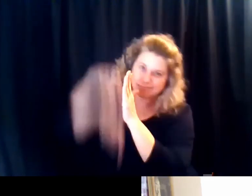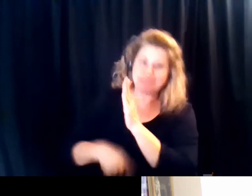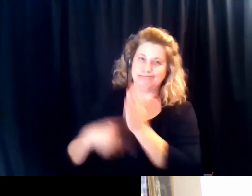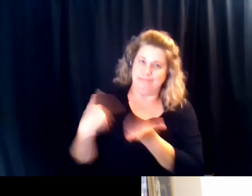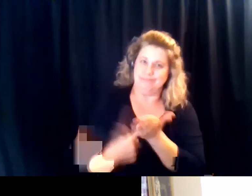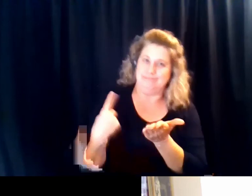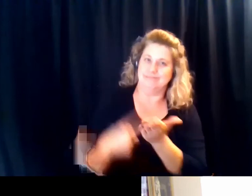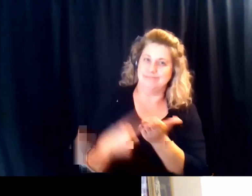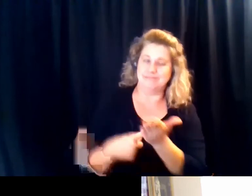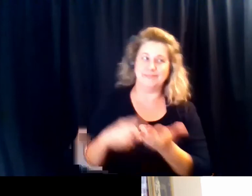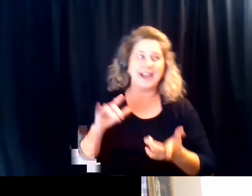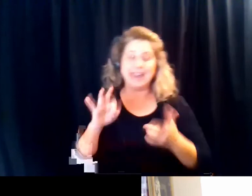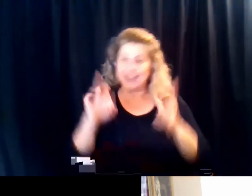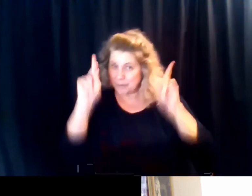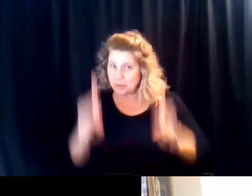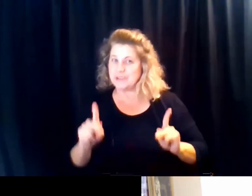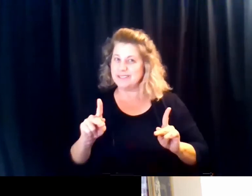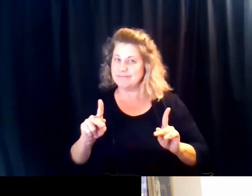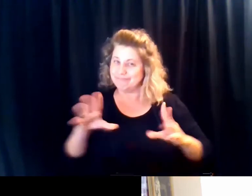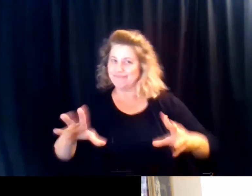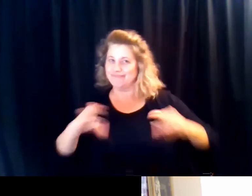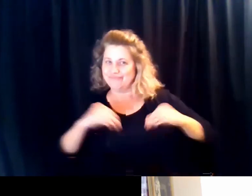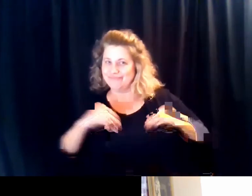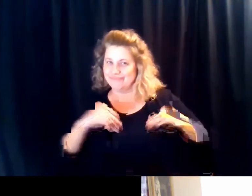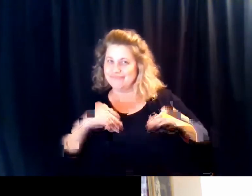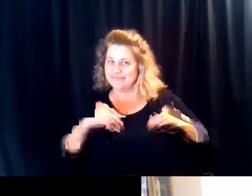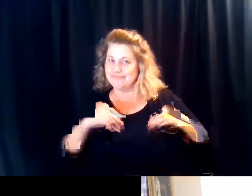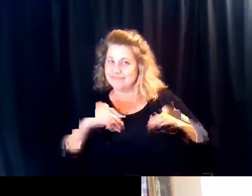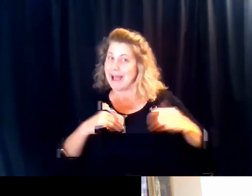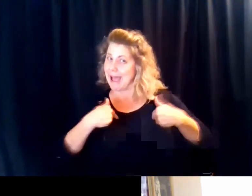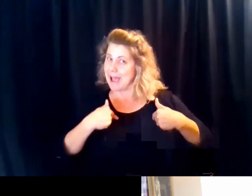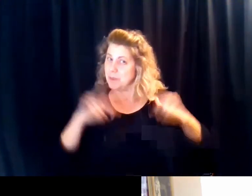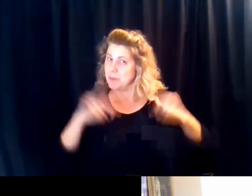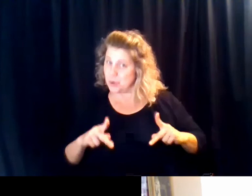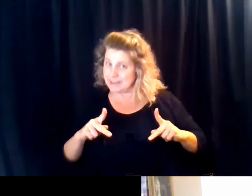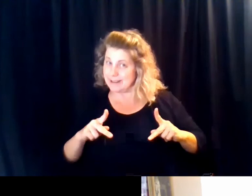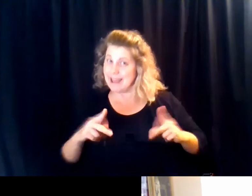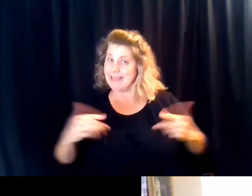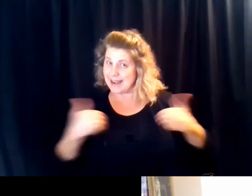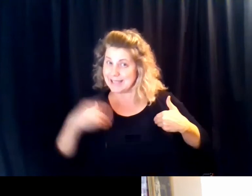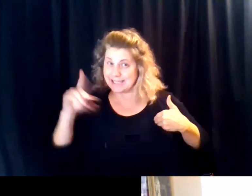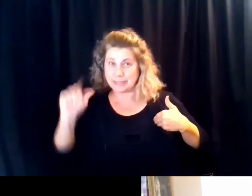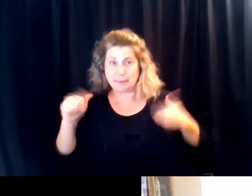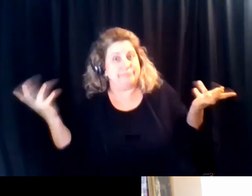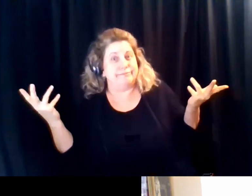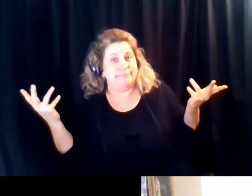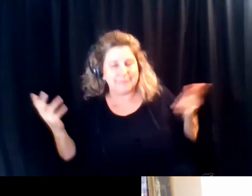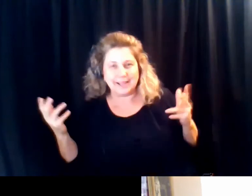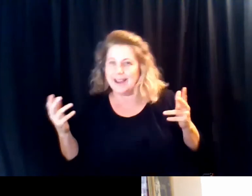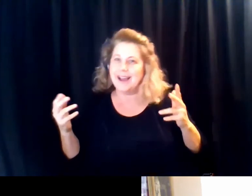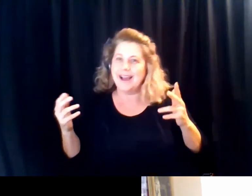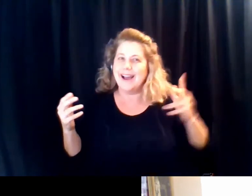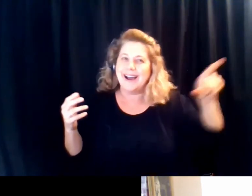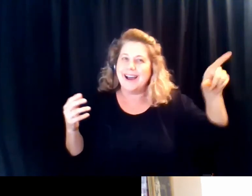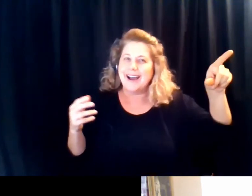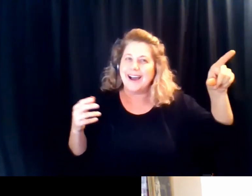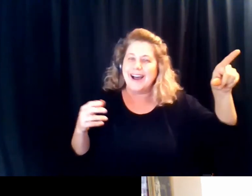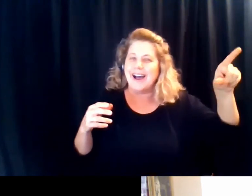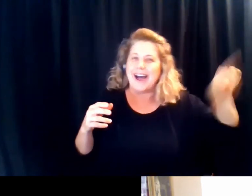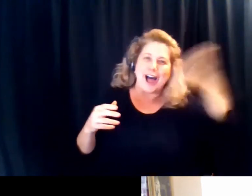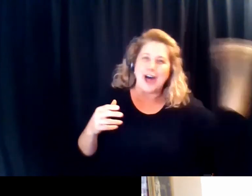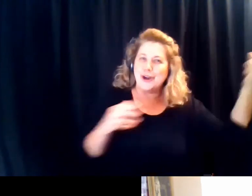Heather Dibblee: Thank you. The next question we have is, what have you observed to be the most effective or impactful way tell folks either non disability or to help them see through